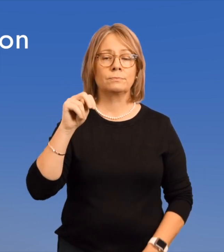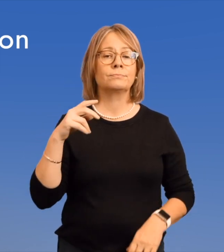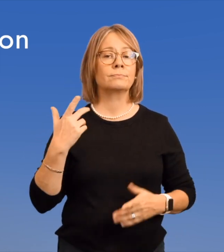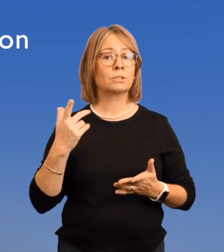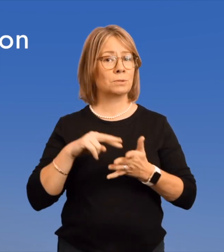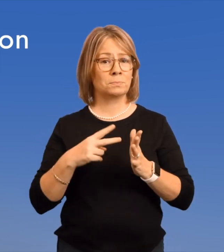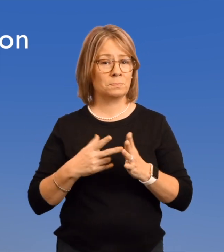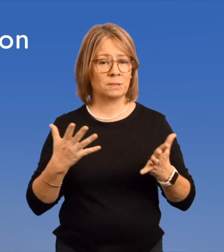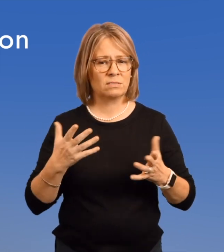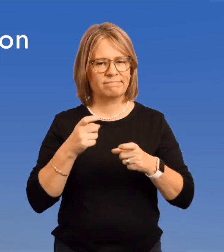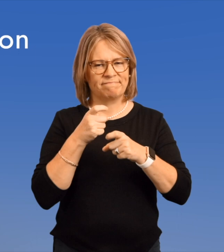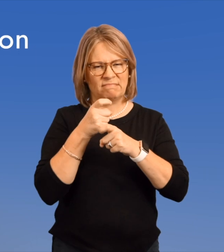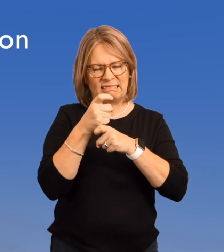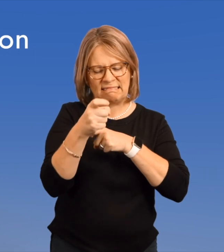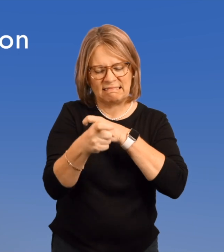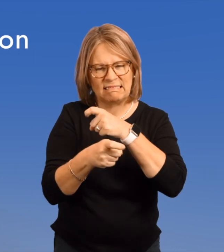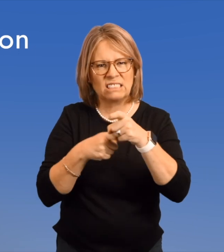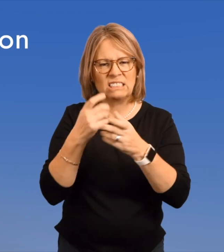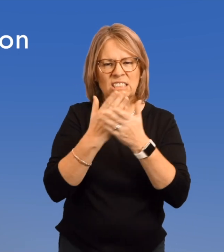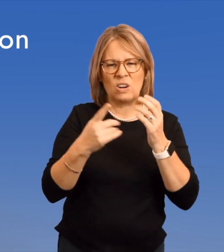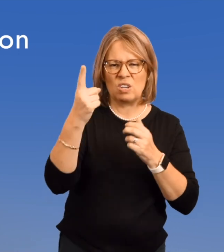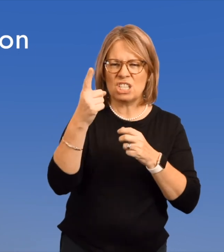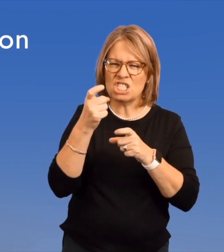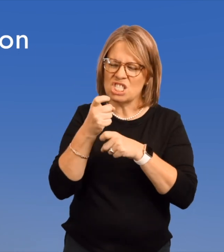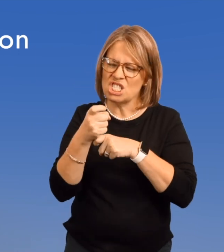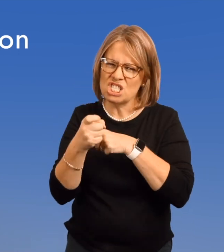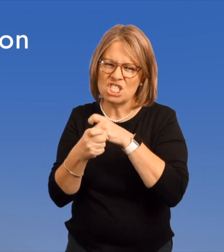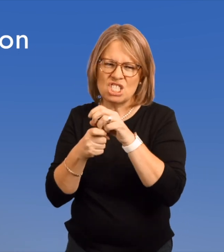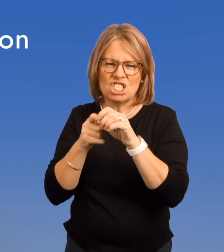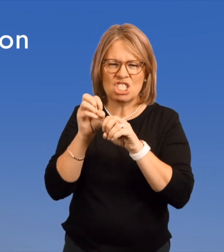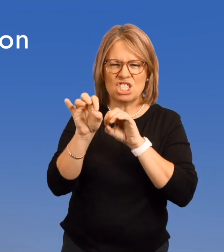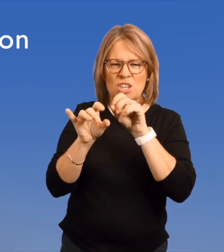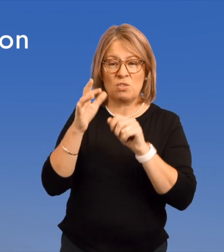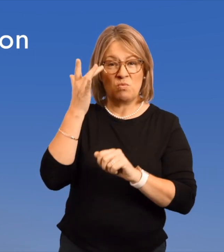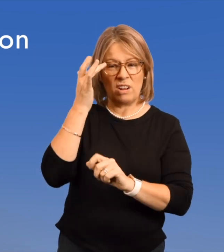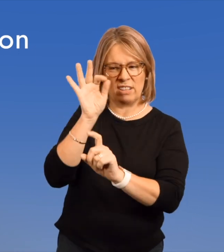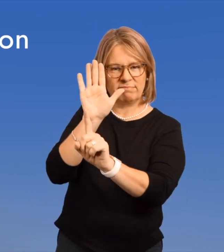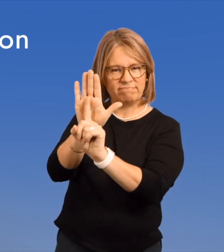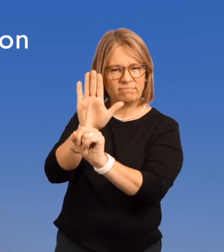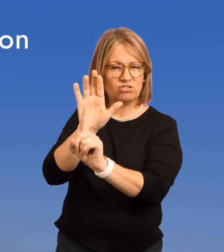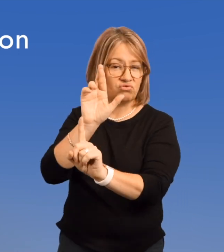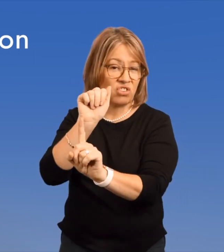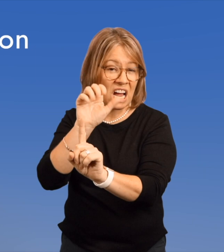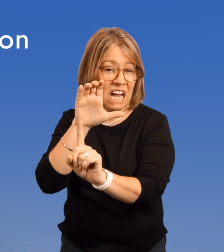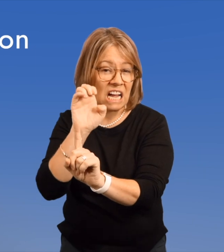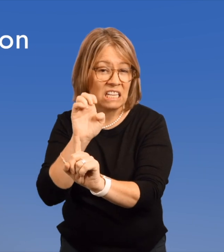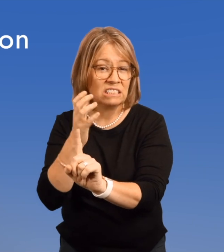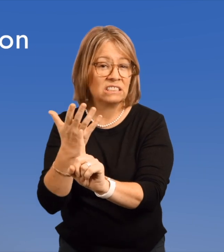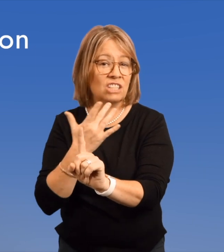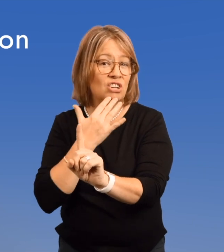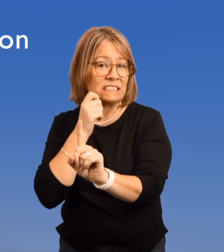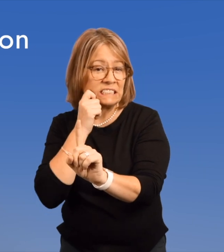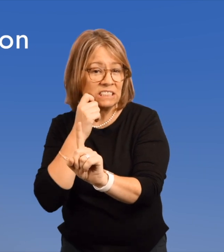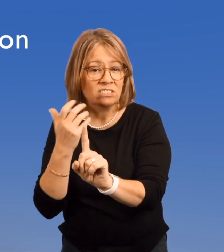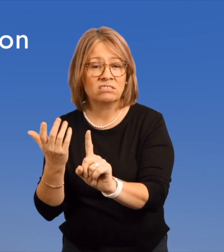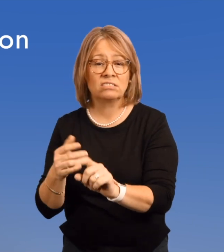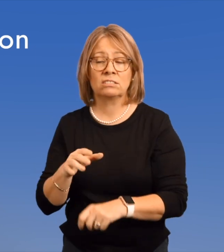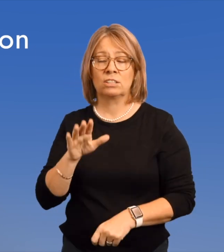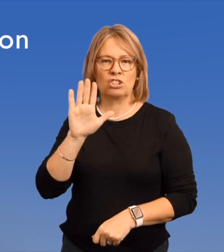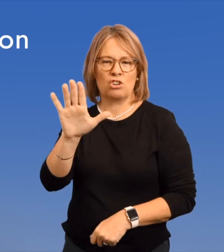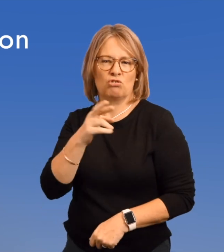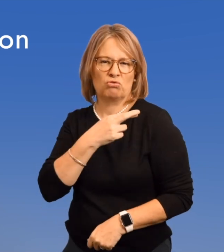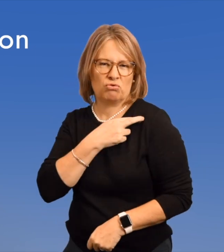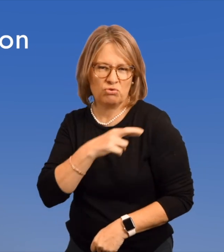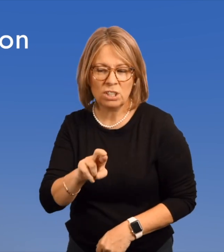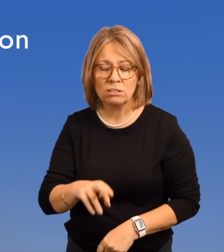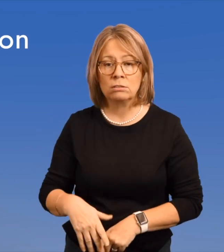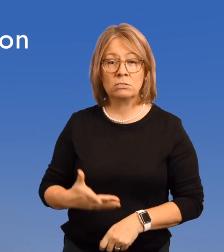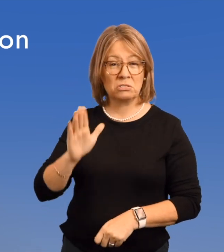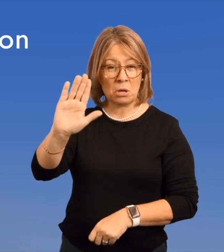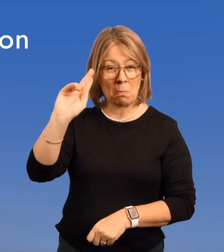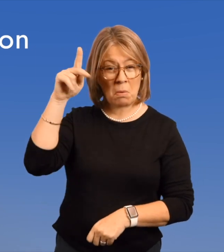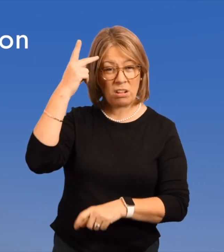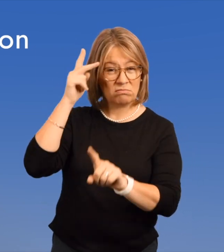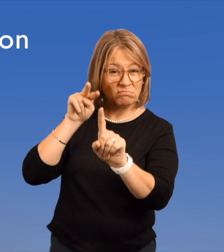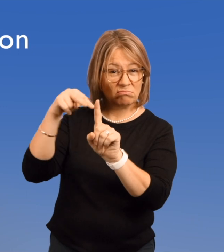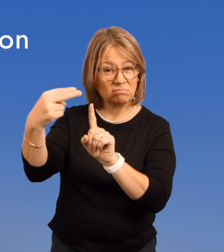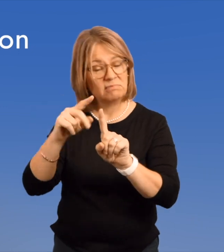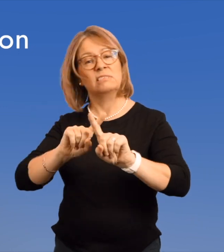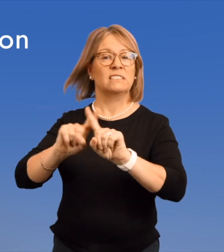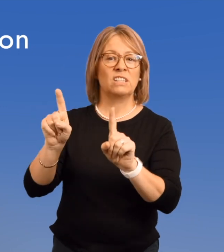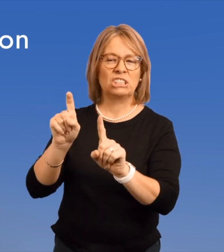To treat someone cruelly or unfairly because of race, or religious, or political views.